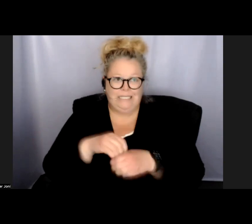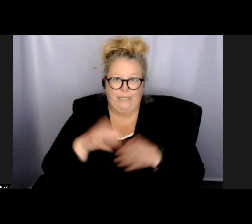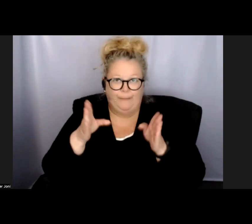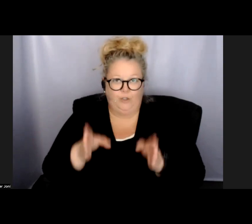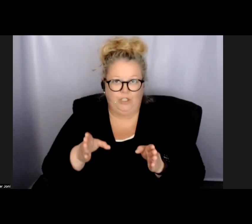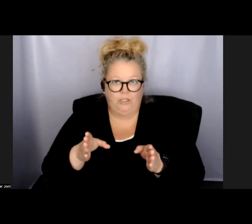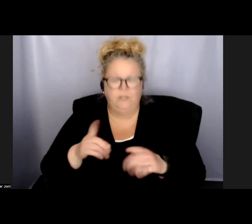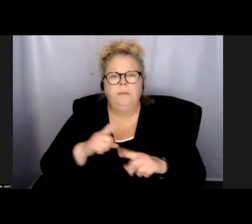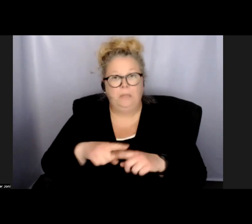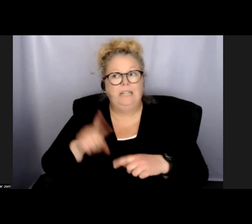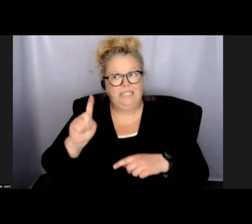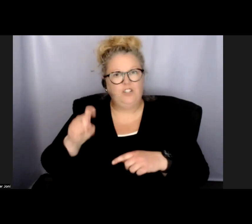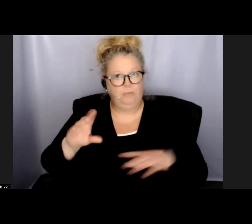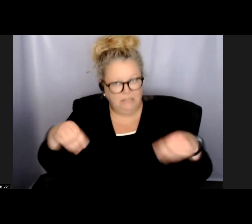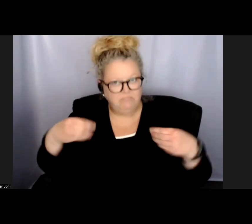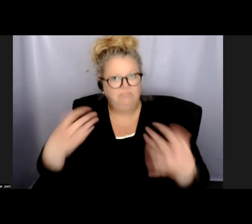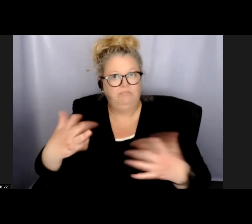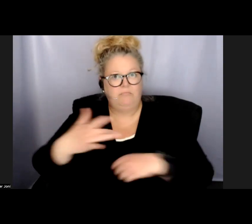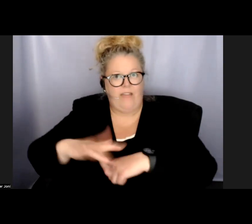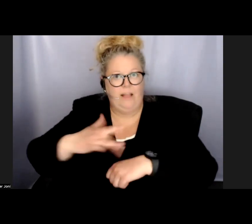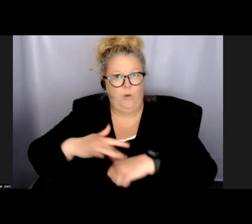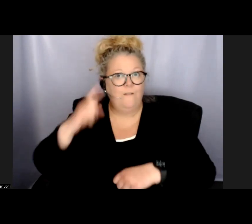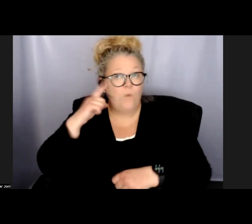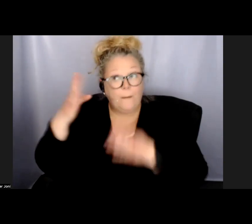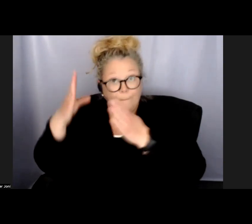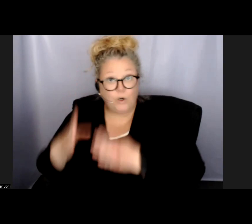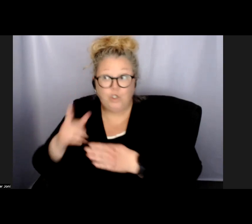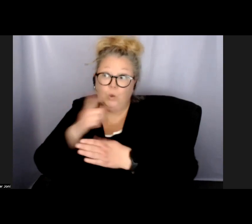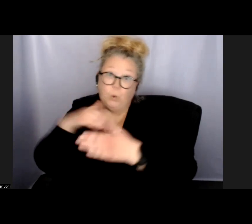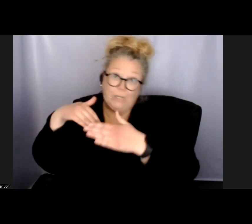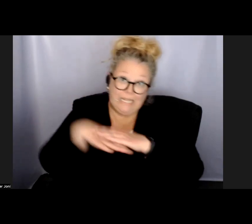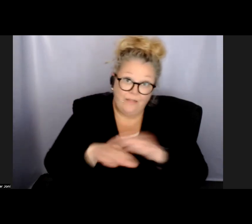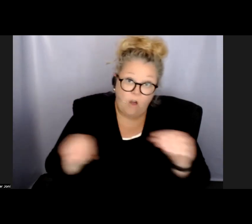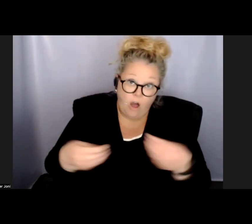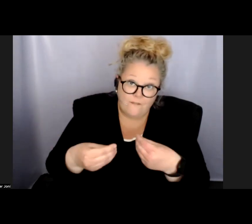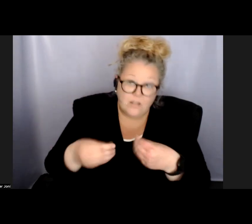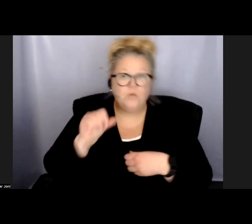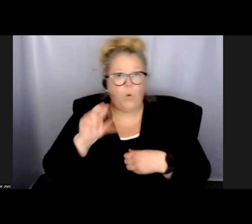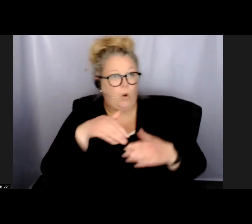to be available to both somebody who wants to come into the office or into the hospital and then also